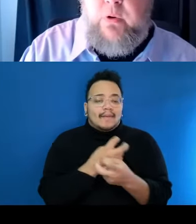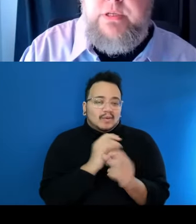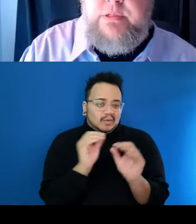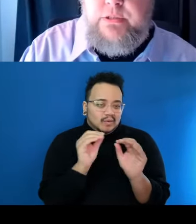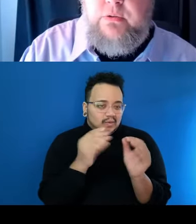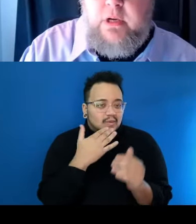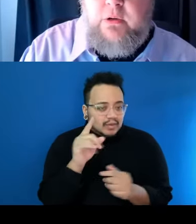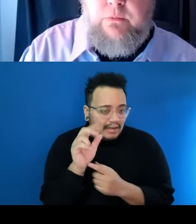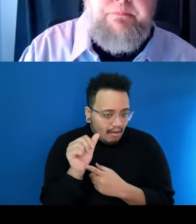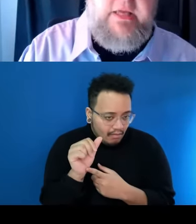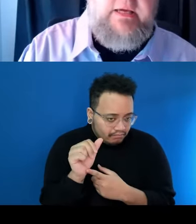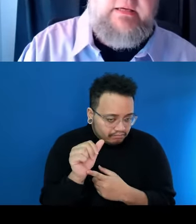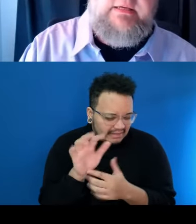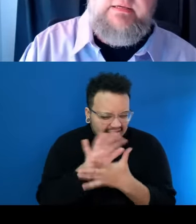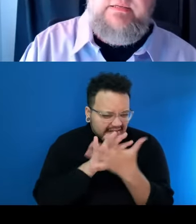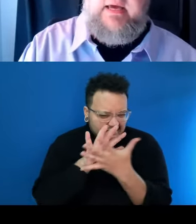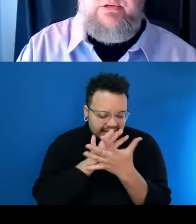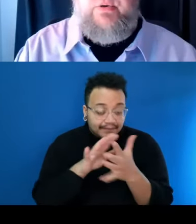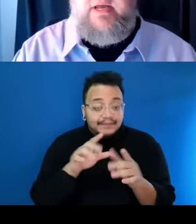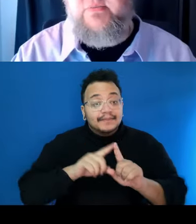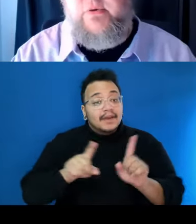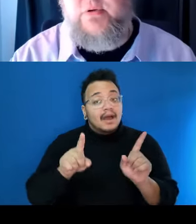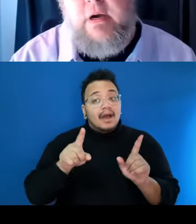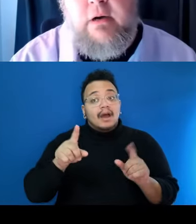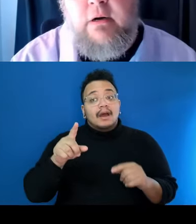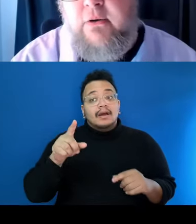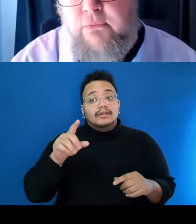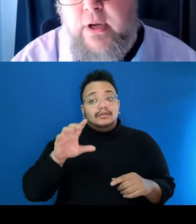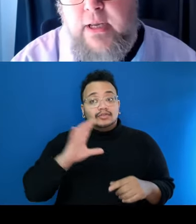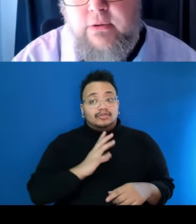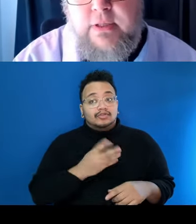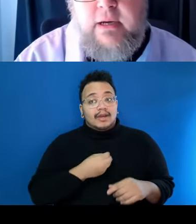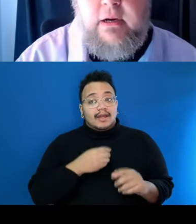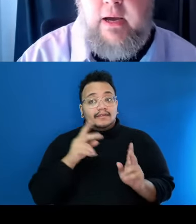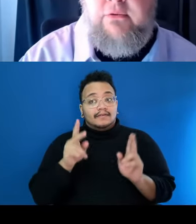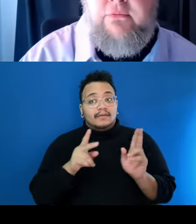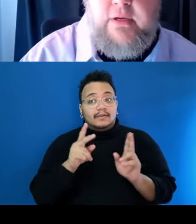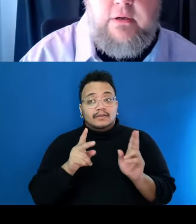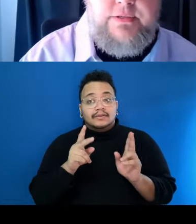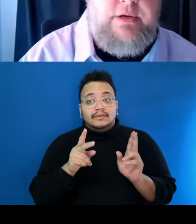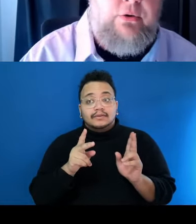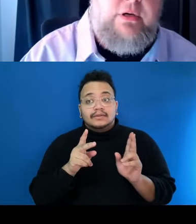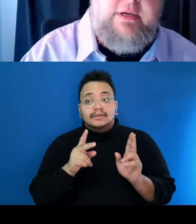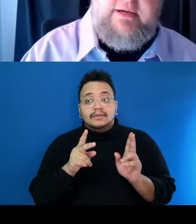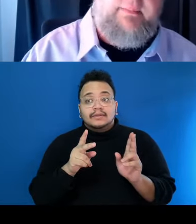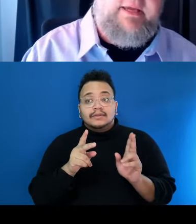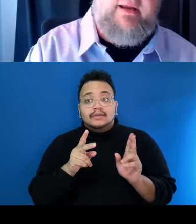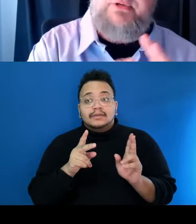But what we do know is that trans folks are avoiding healthcare out of fear. So again,